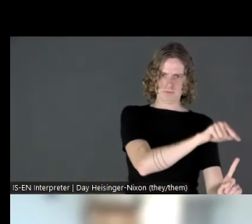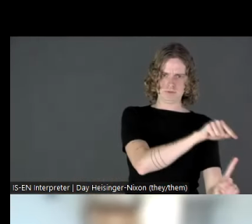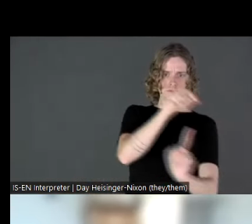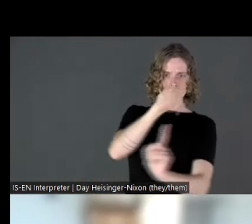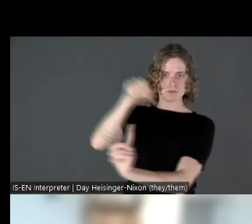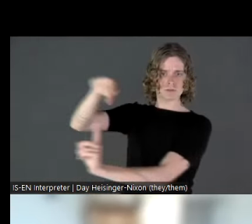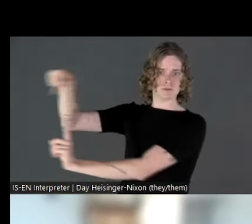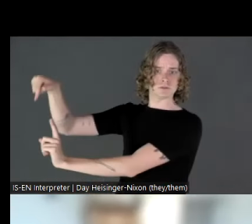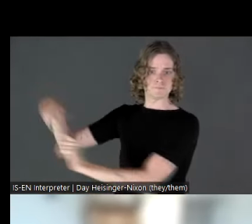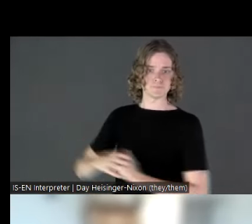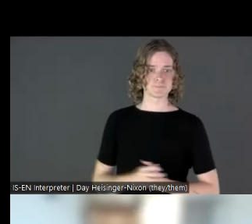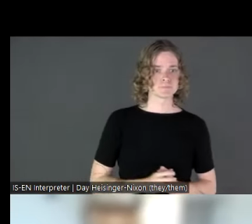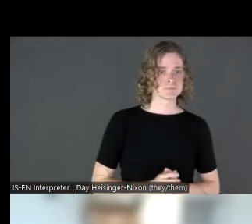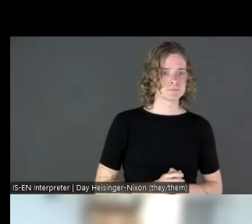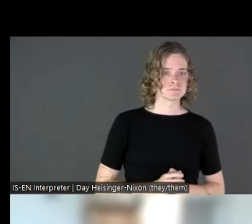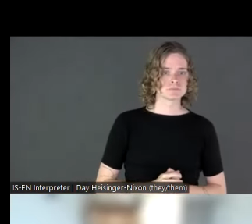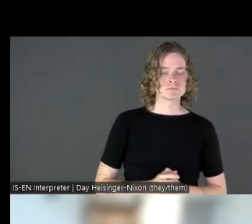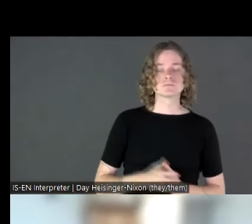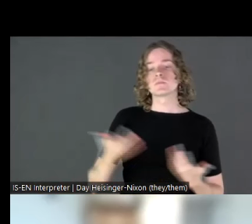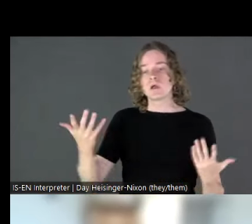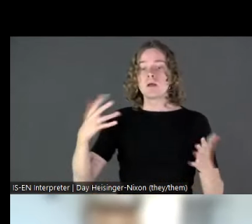as well as to monitoring of humanitarian response.